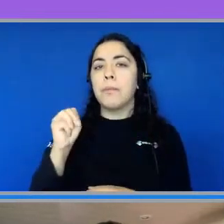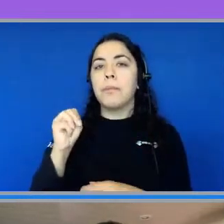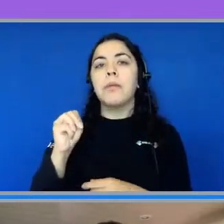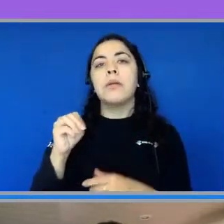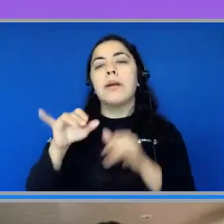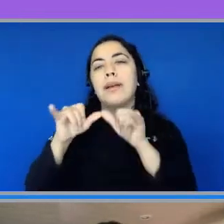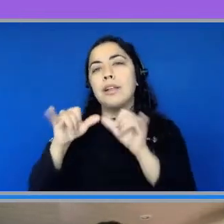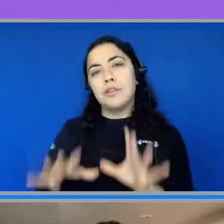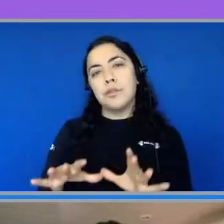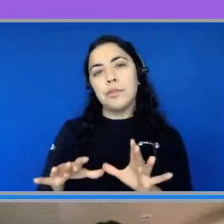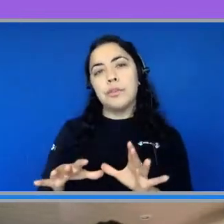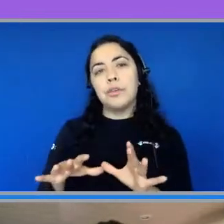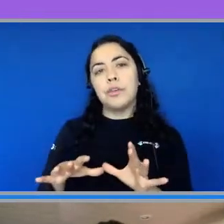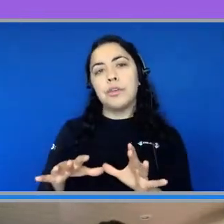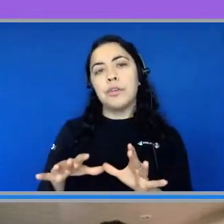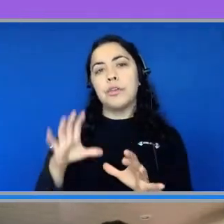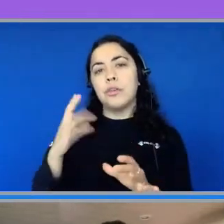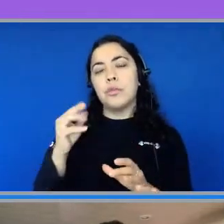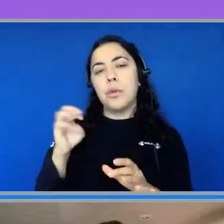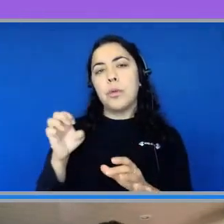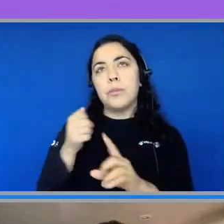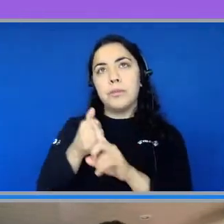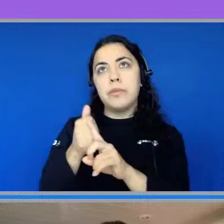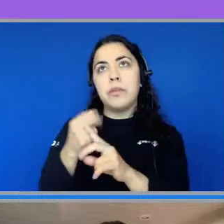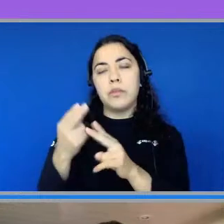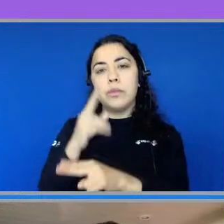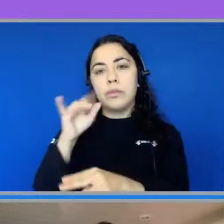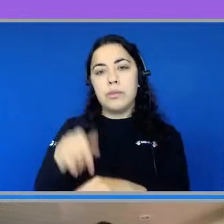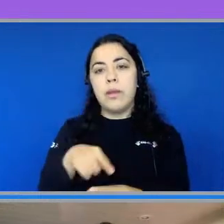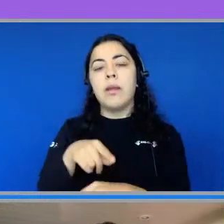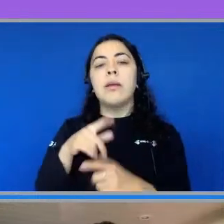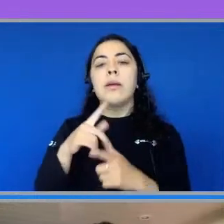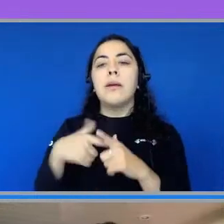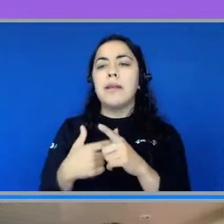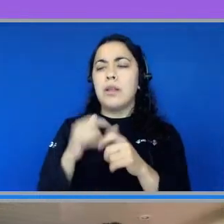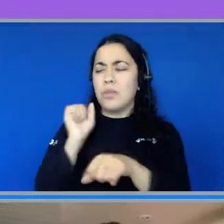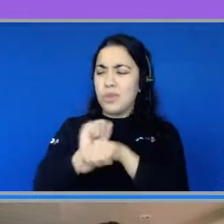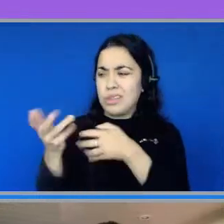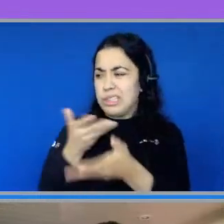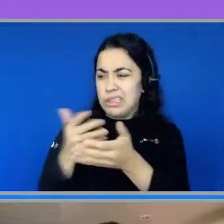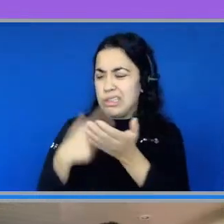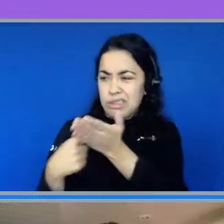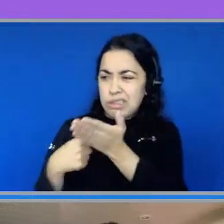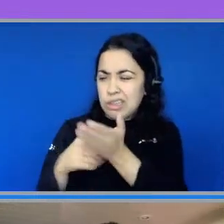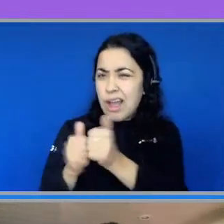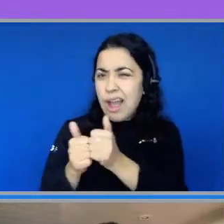done by by an engineer at Chrome. And then as we were